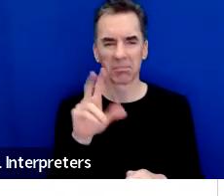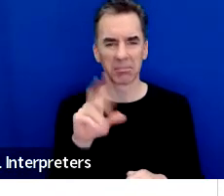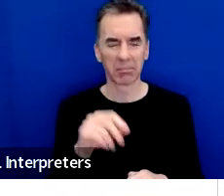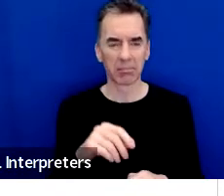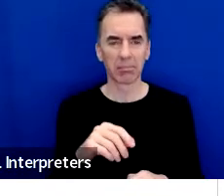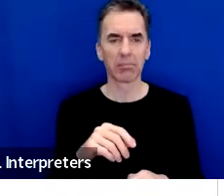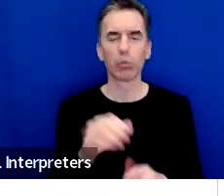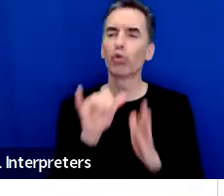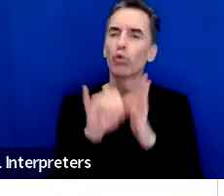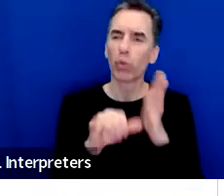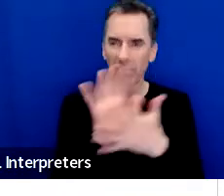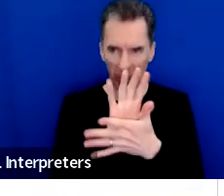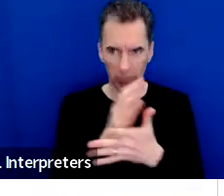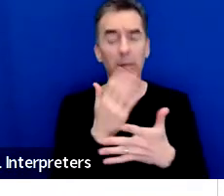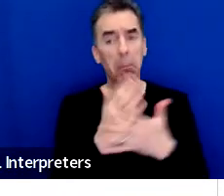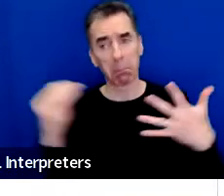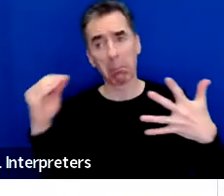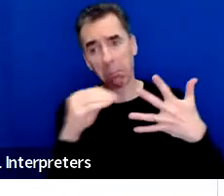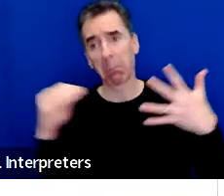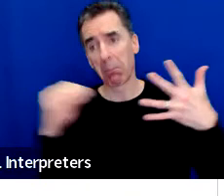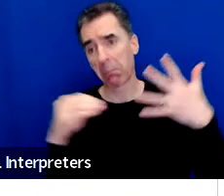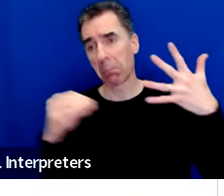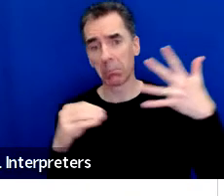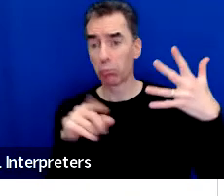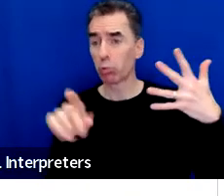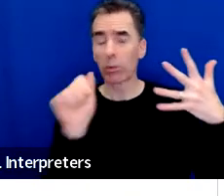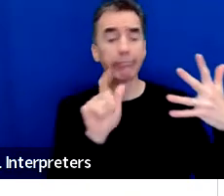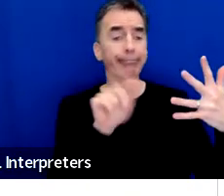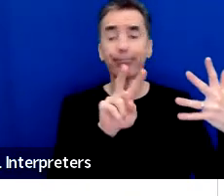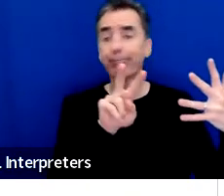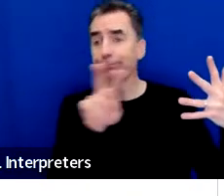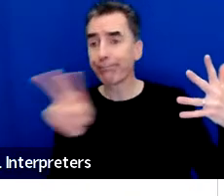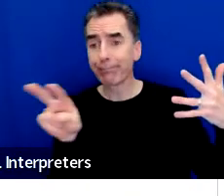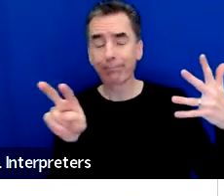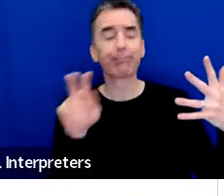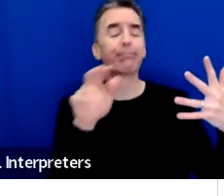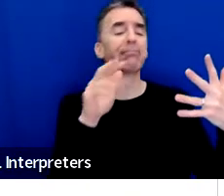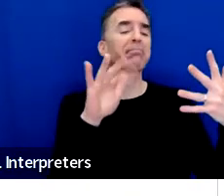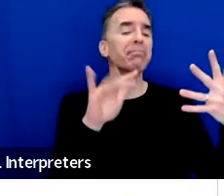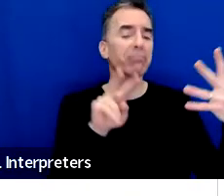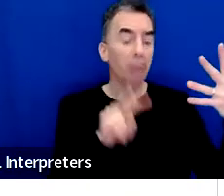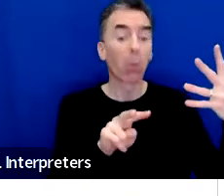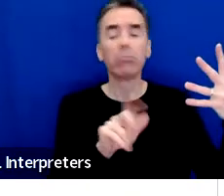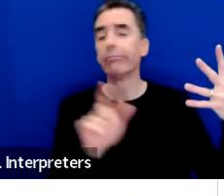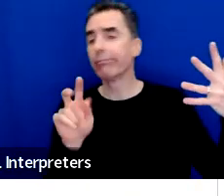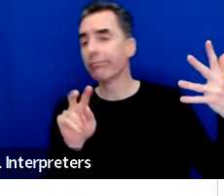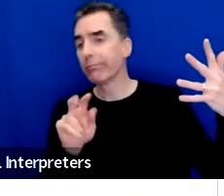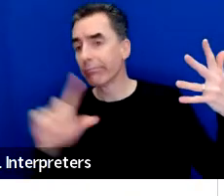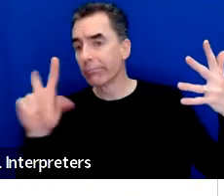They're everywhere. And you can just watch these. This is just like to get students kind of like, you know, into the